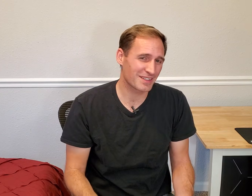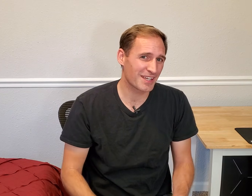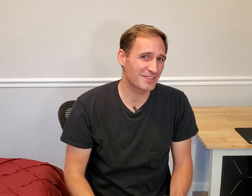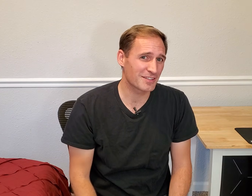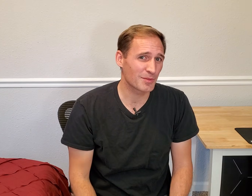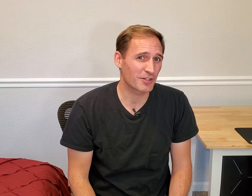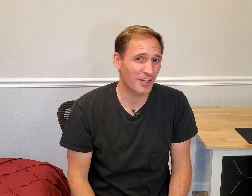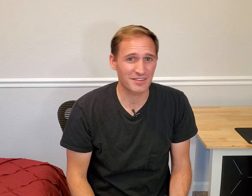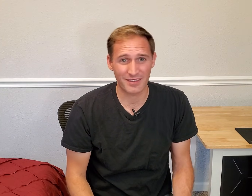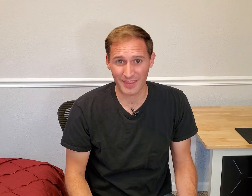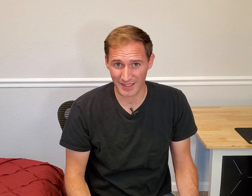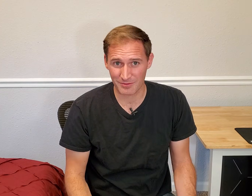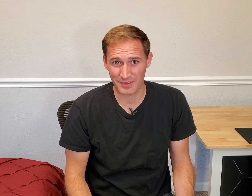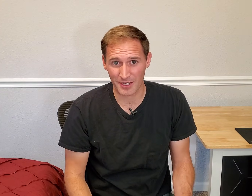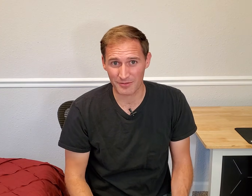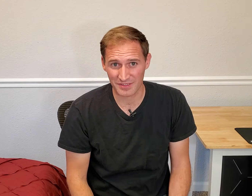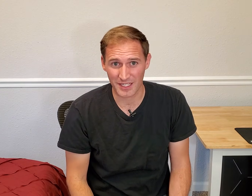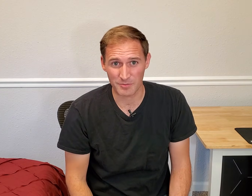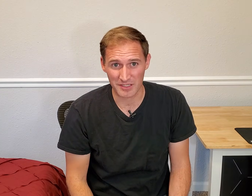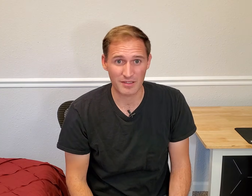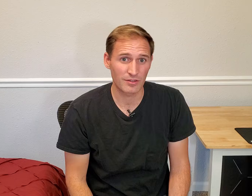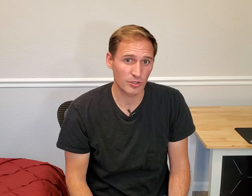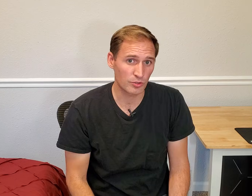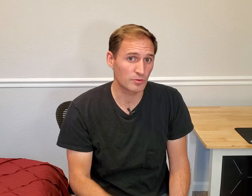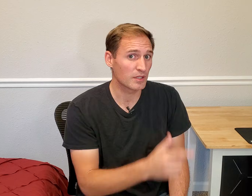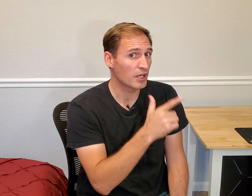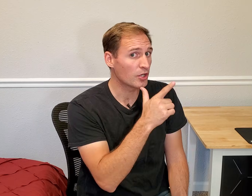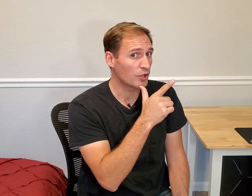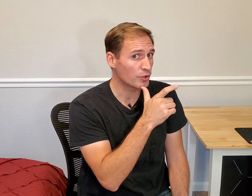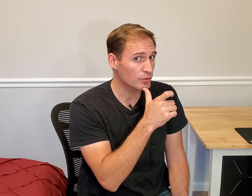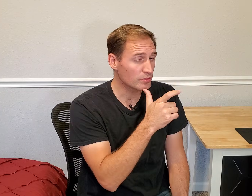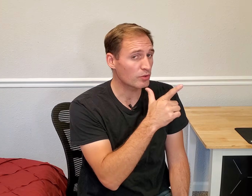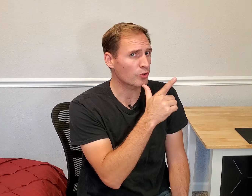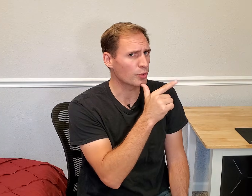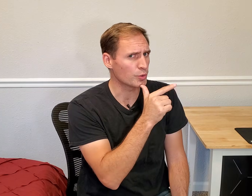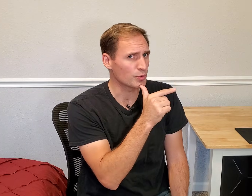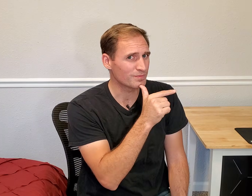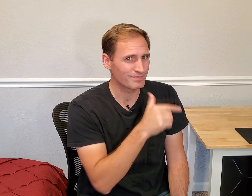in case you come across that that's what that sign means, who. Who or who. And